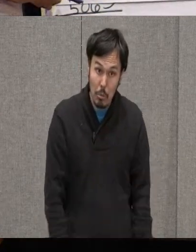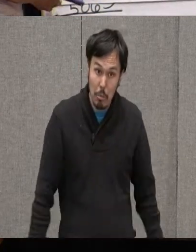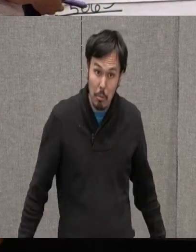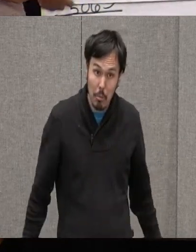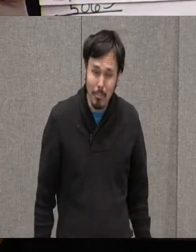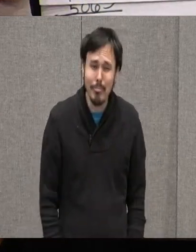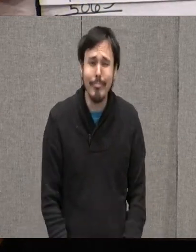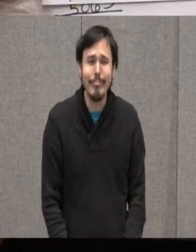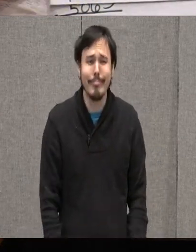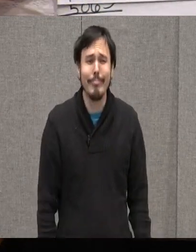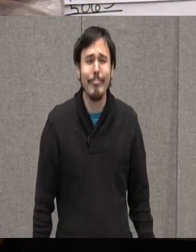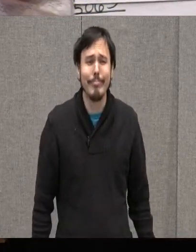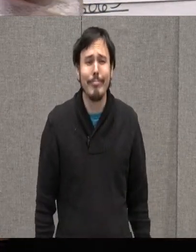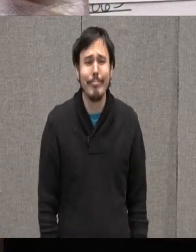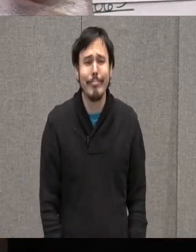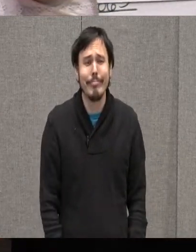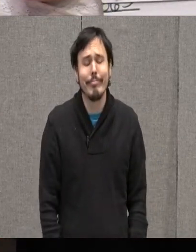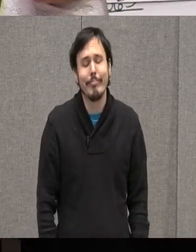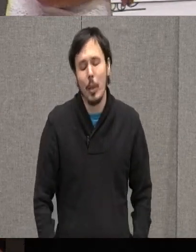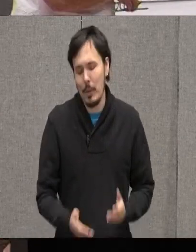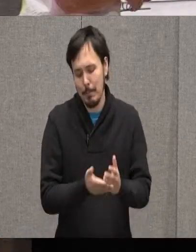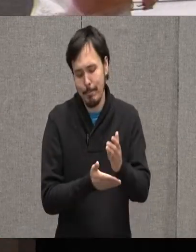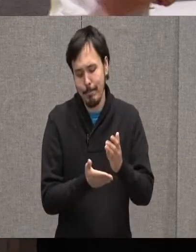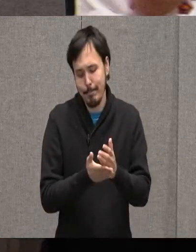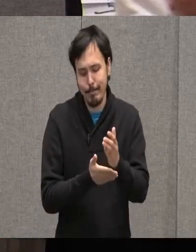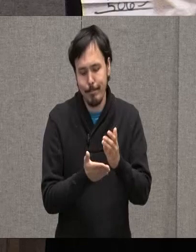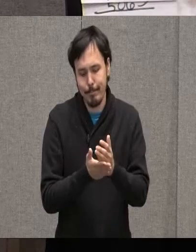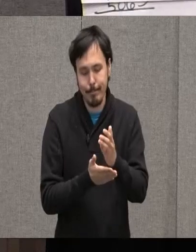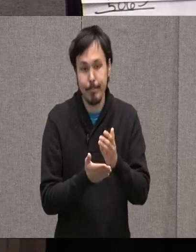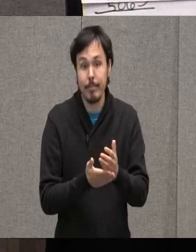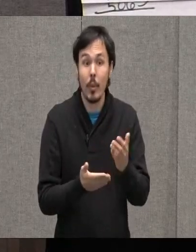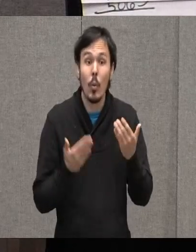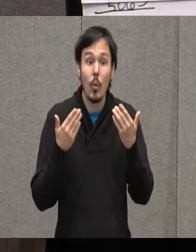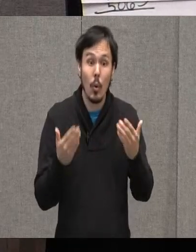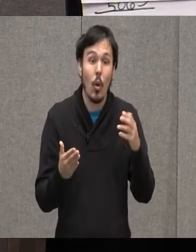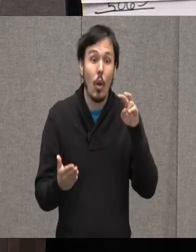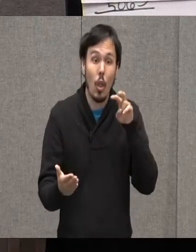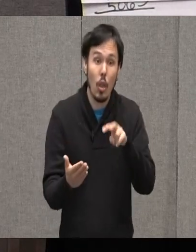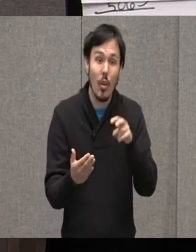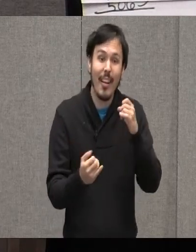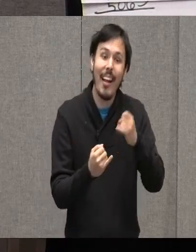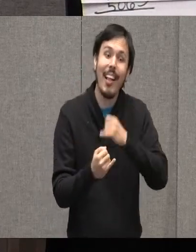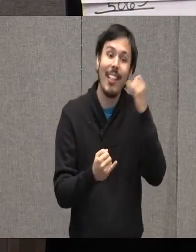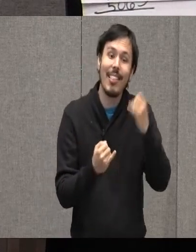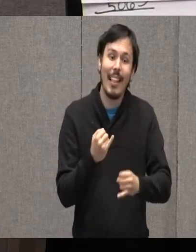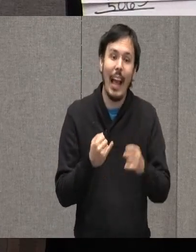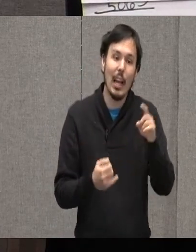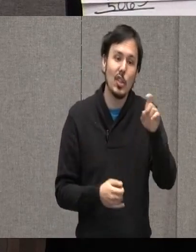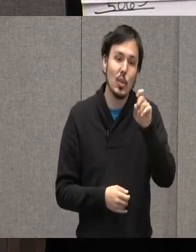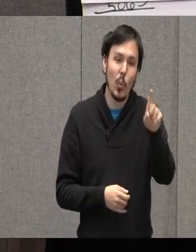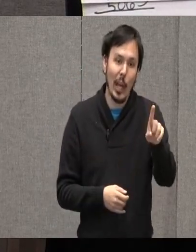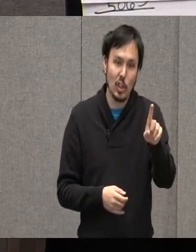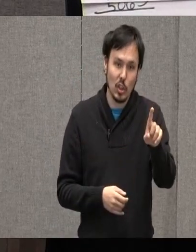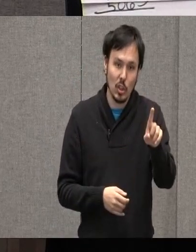Yeah, all right so let's look at our last question in this task.